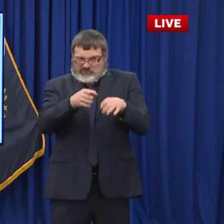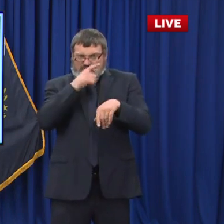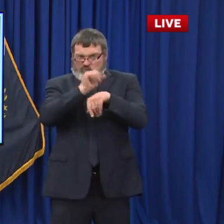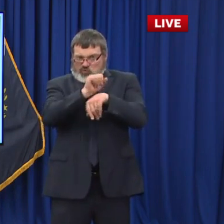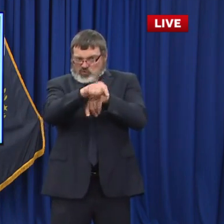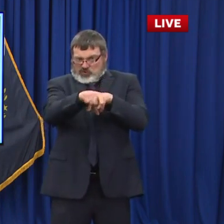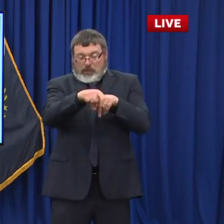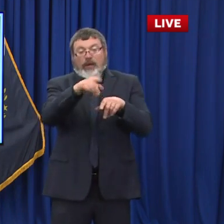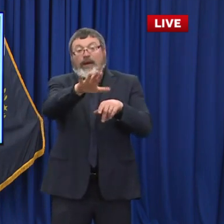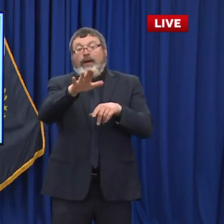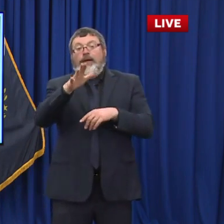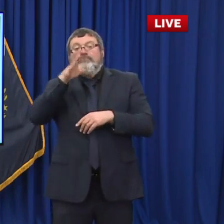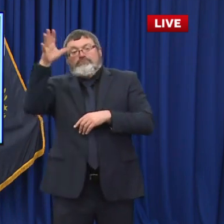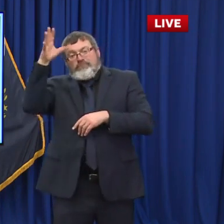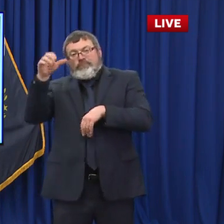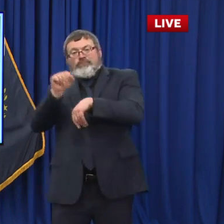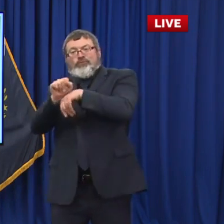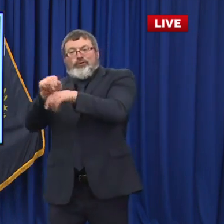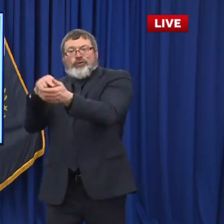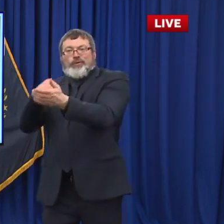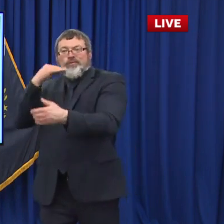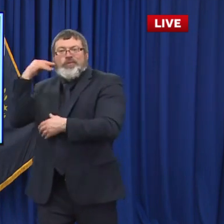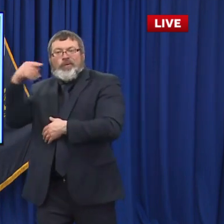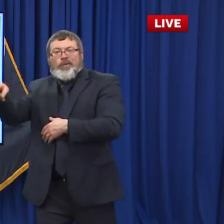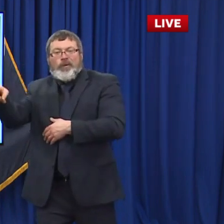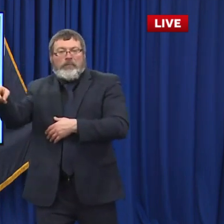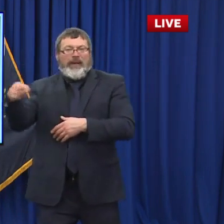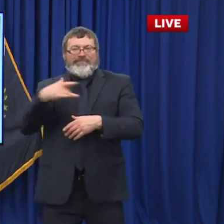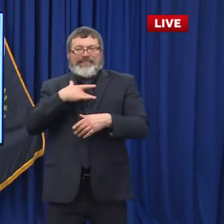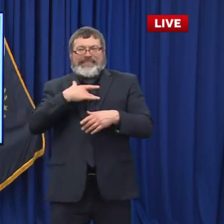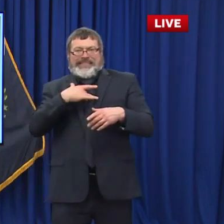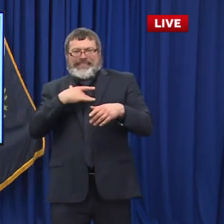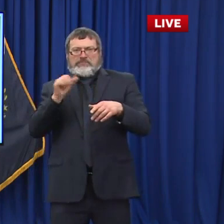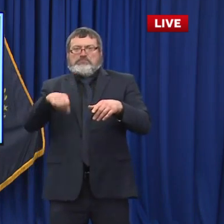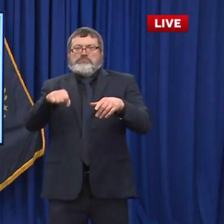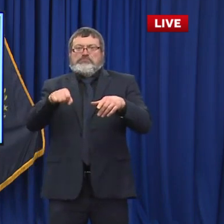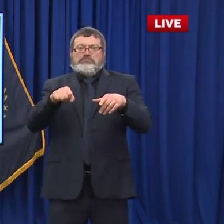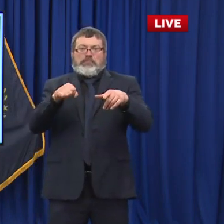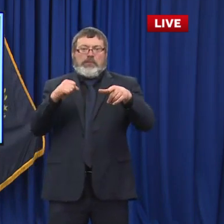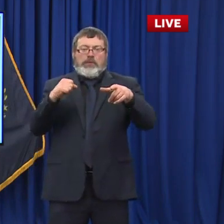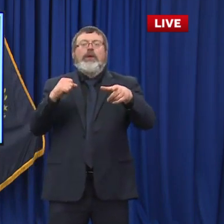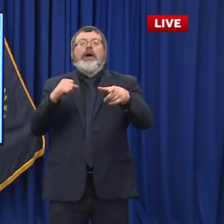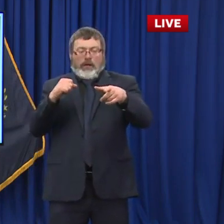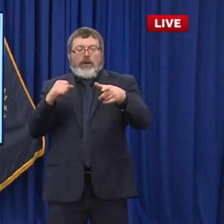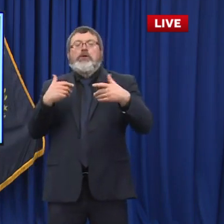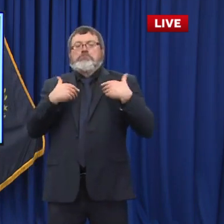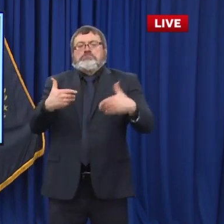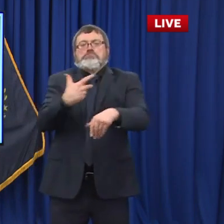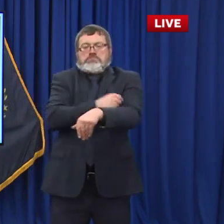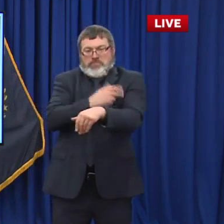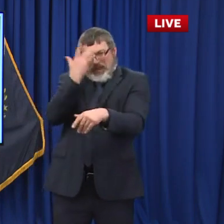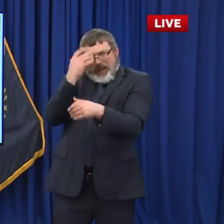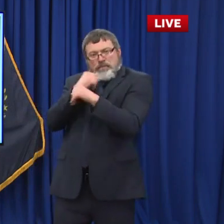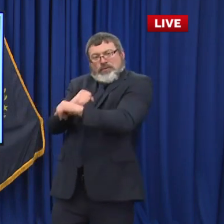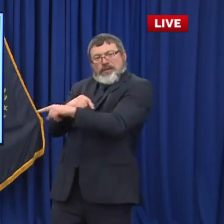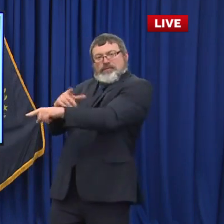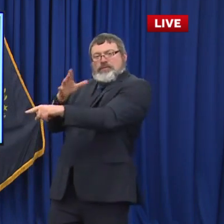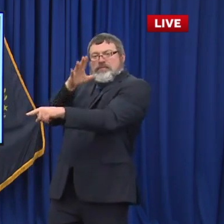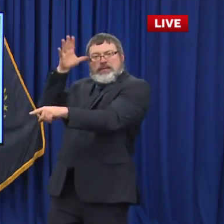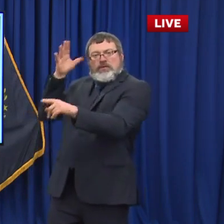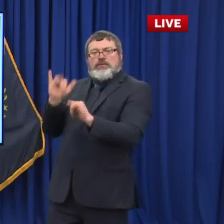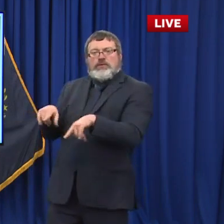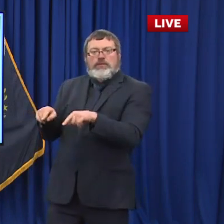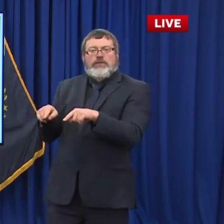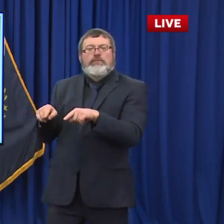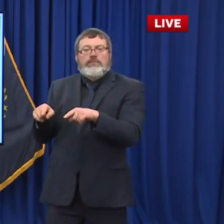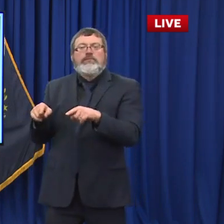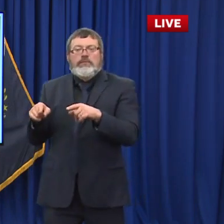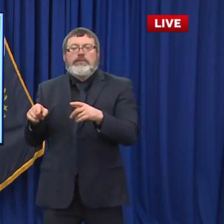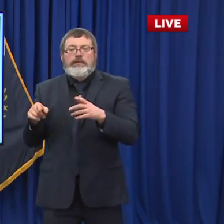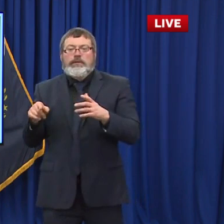AND WE WANT FOLKS TO KNOW THAT IT IS SAFE AND WE FEEL VERY CONFIDENT THAT THERE WILL BE A HIGH USAGE RIGHT THERE AND THEN BALANCING OUT, YOU KNOW, THE VERY TOUGH STORIES OF EVEN WHILE